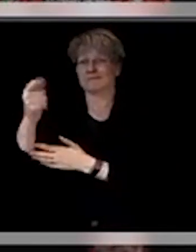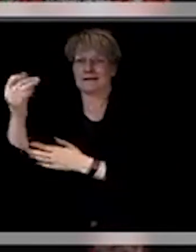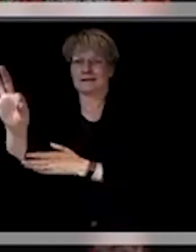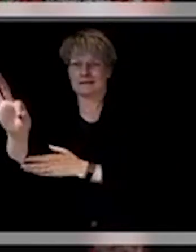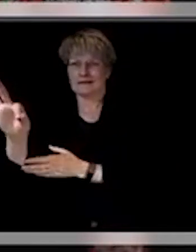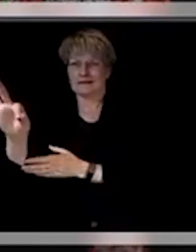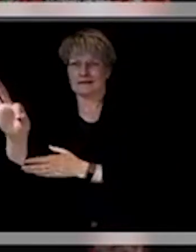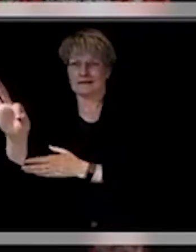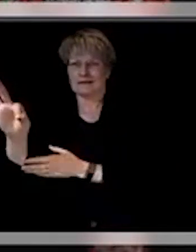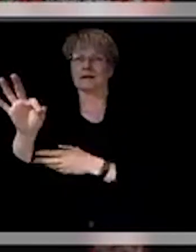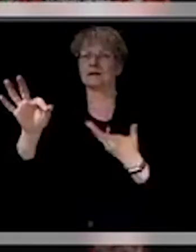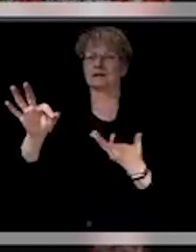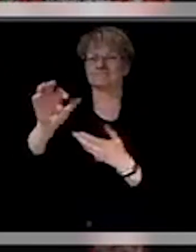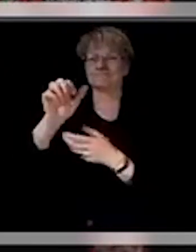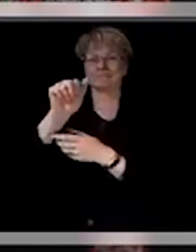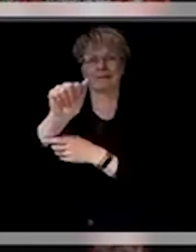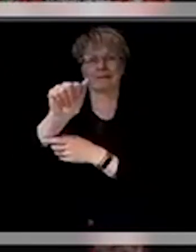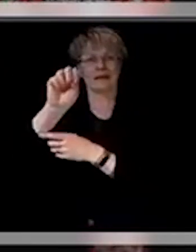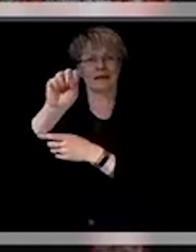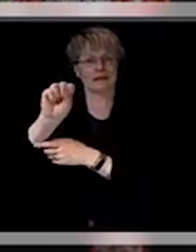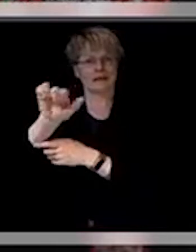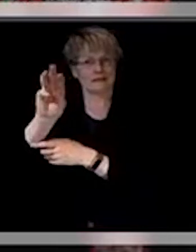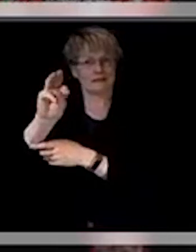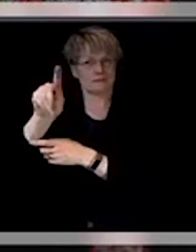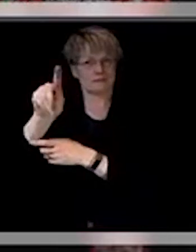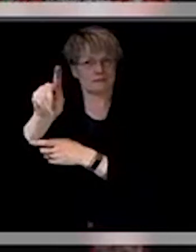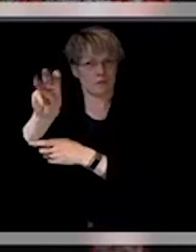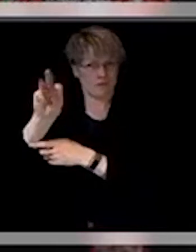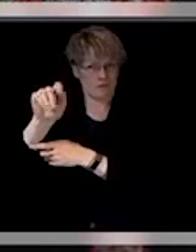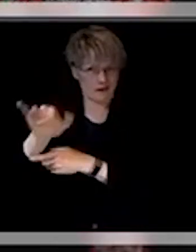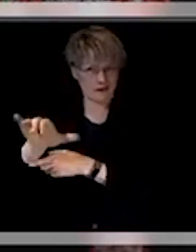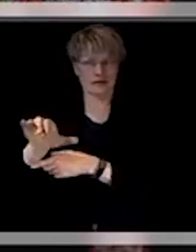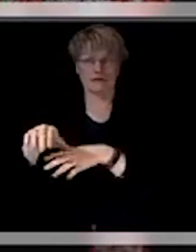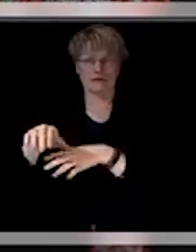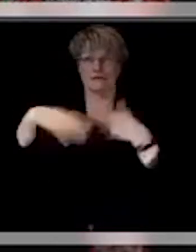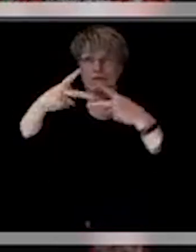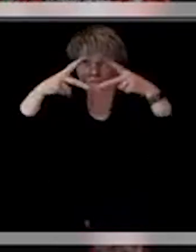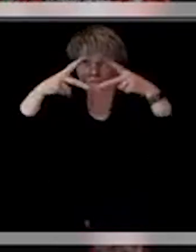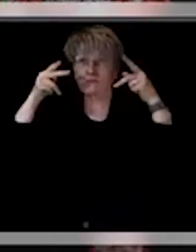and it does take some change in our norms. And, I thought for a second I would just talk